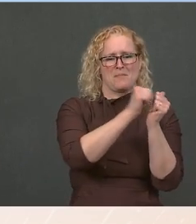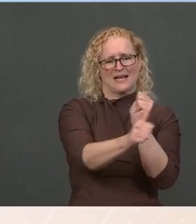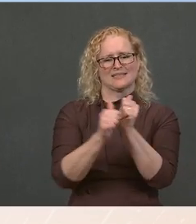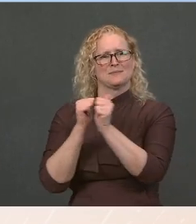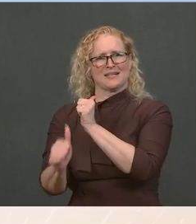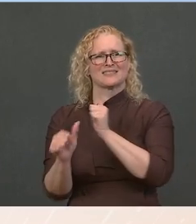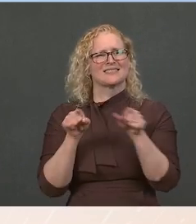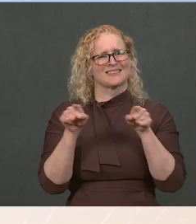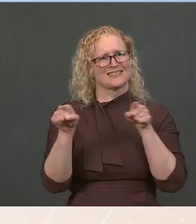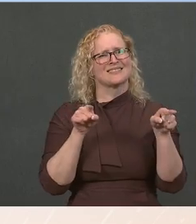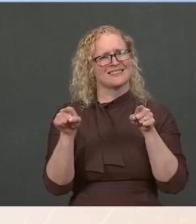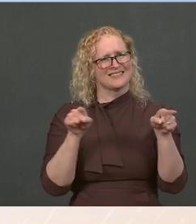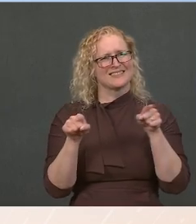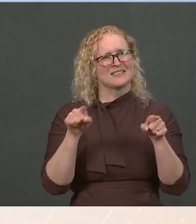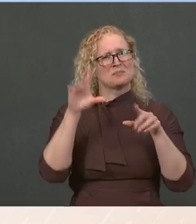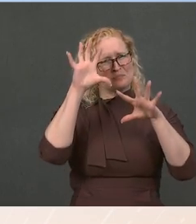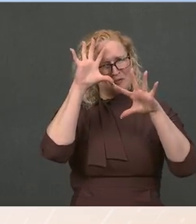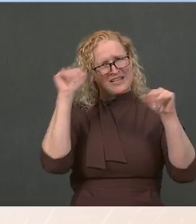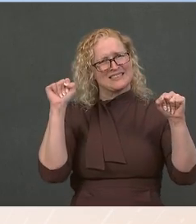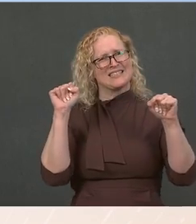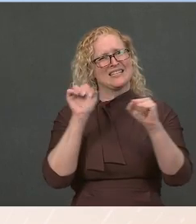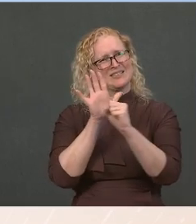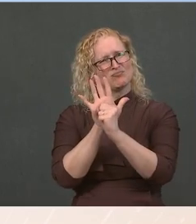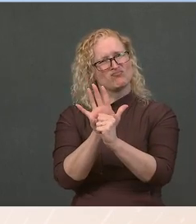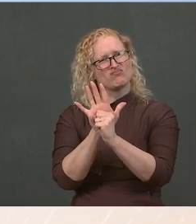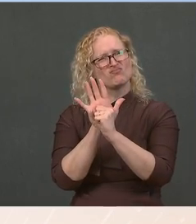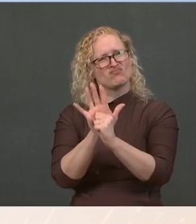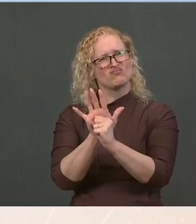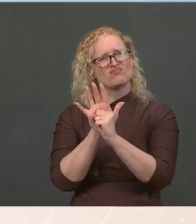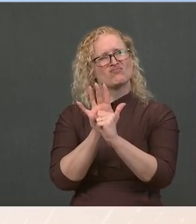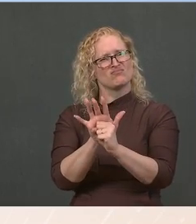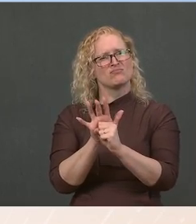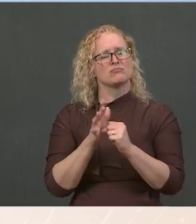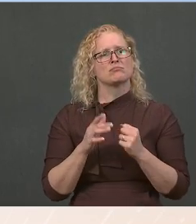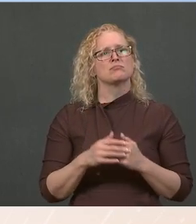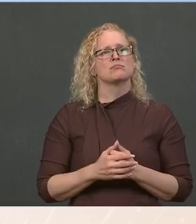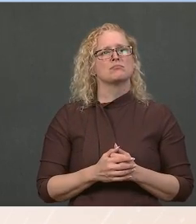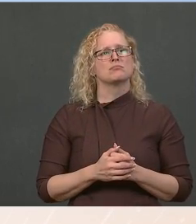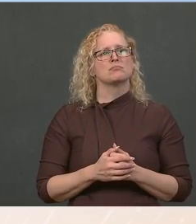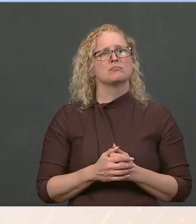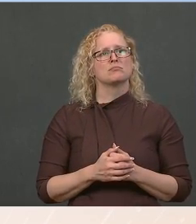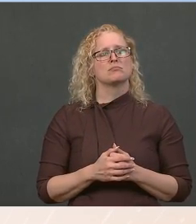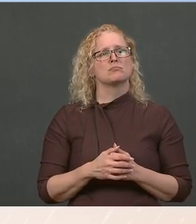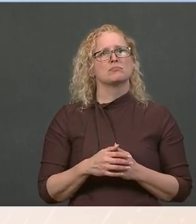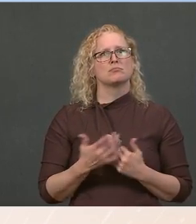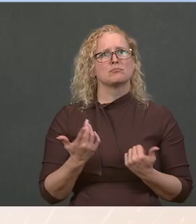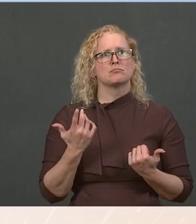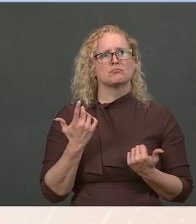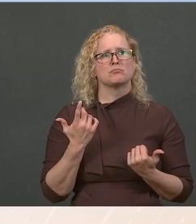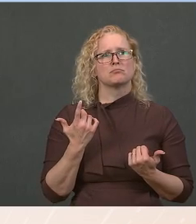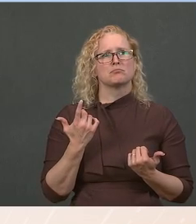I guess I just wonder, at this point, what is the leverage that the President has. Say, for instance -- and I know there are a lot of contours,